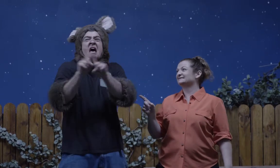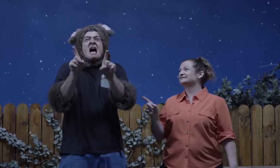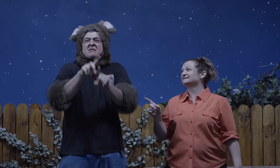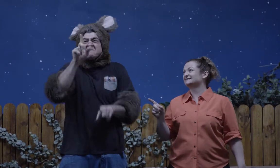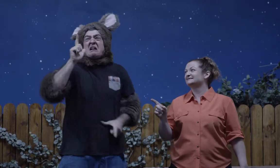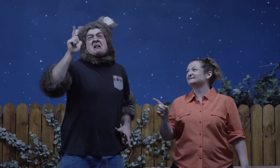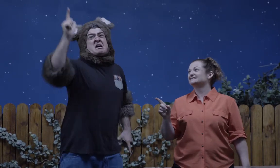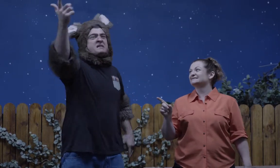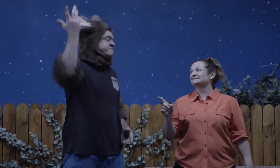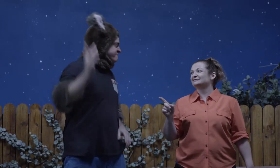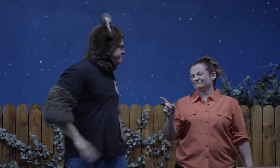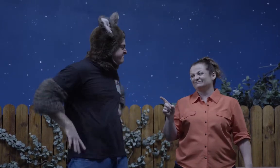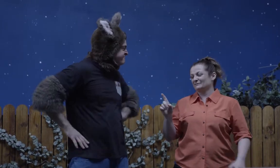but the moon is still so far away.